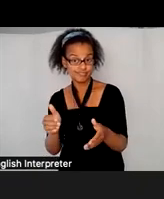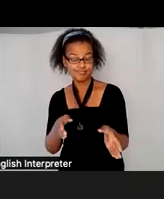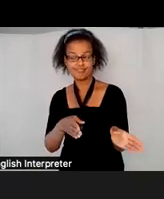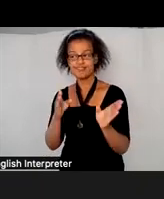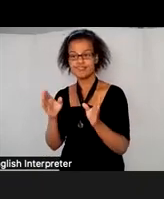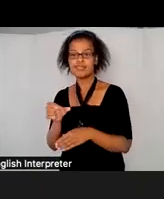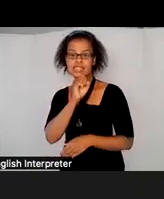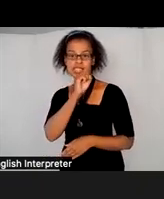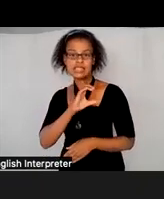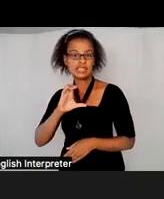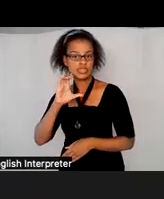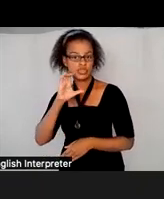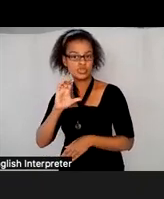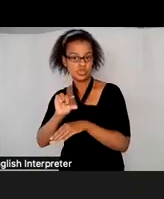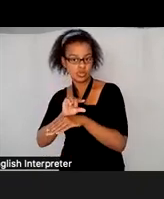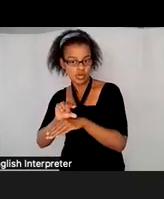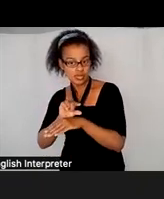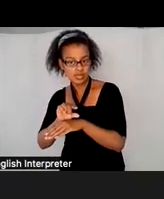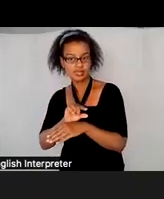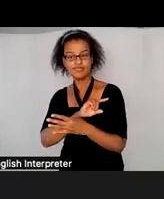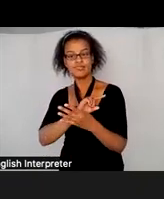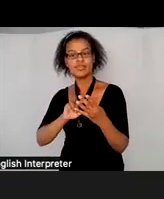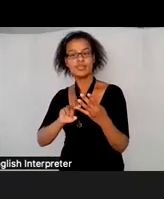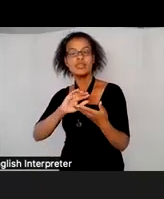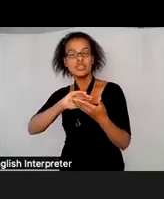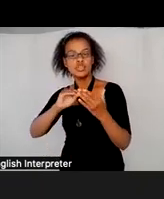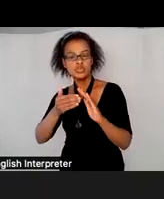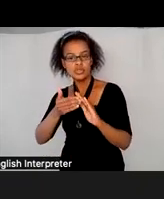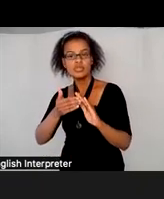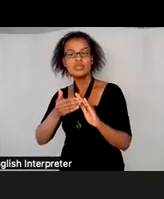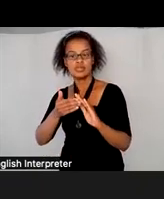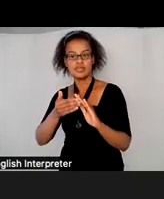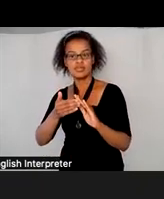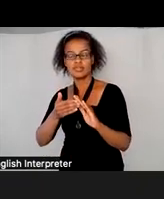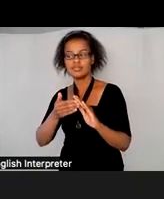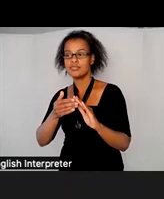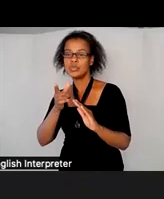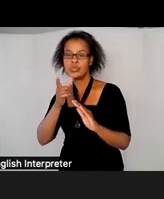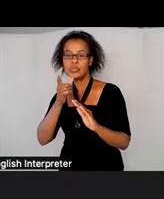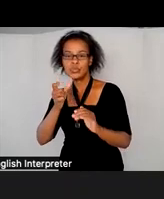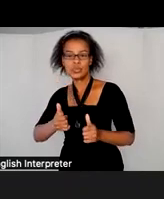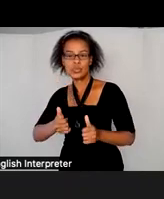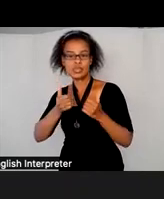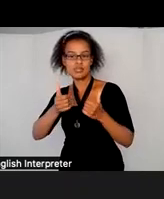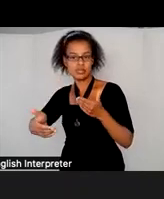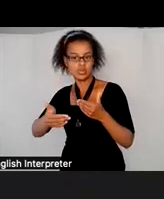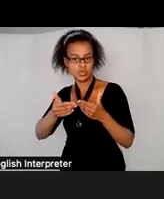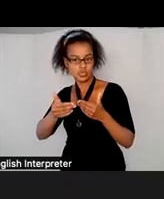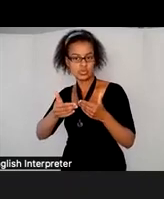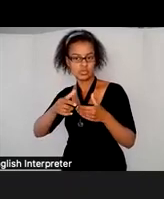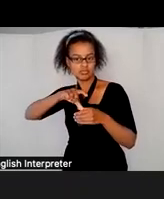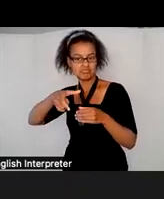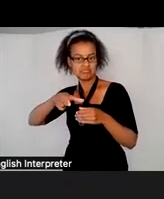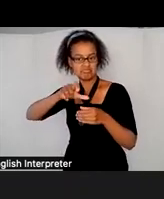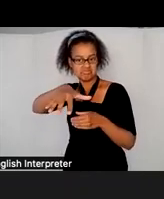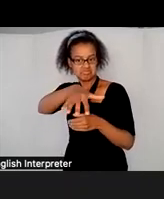And then we have community garden plots where residents who are